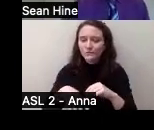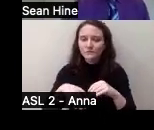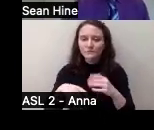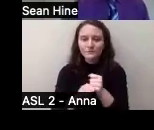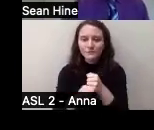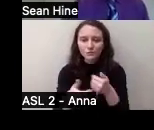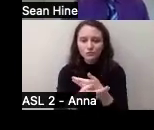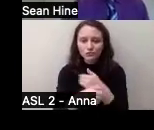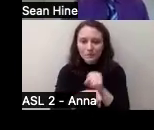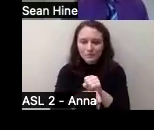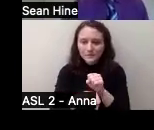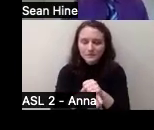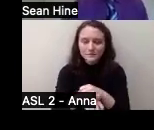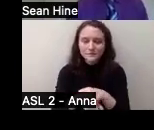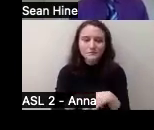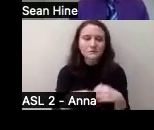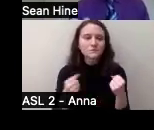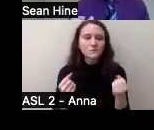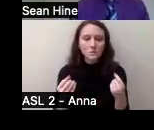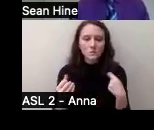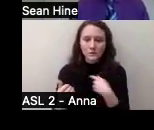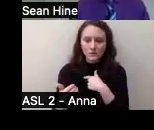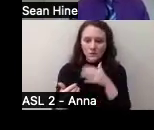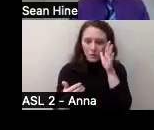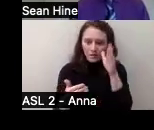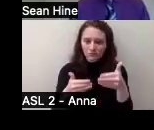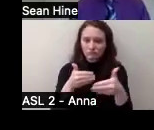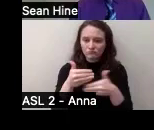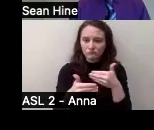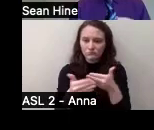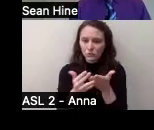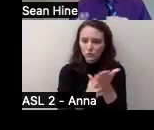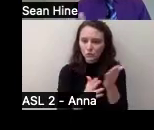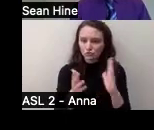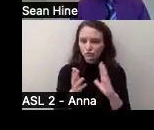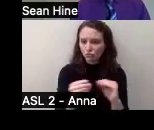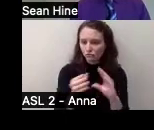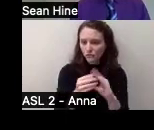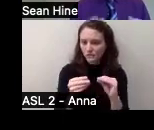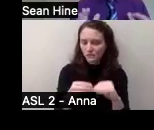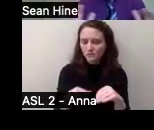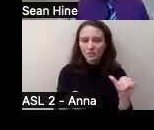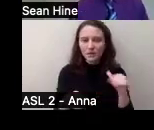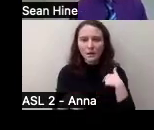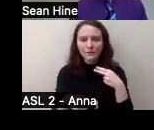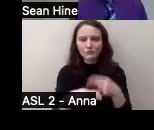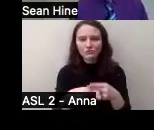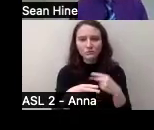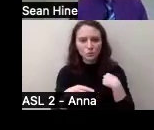So we're going to take you through a little bit of a story, and as we mentioned .. . We know it's a little bit later in the day.